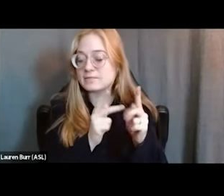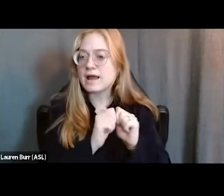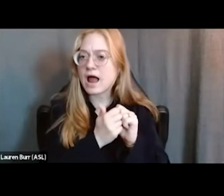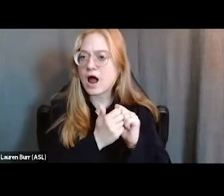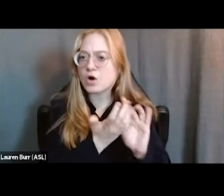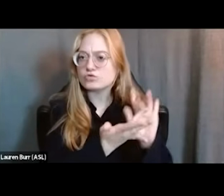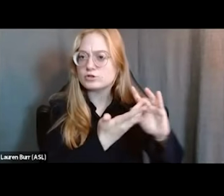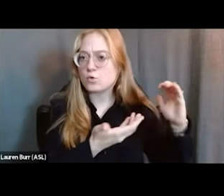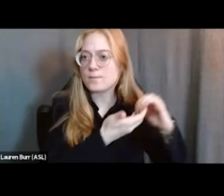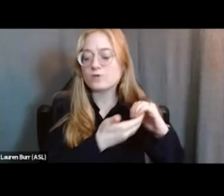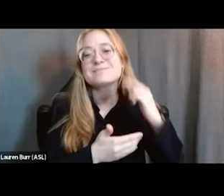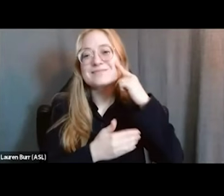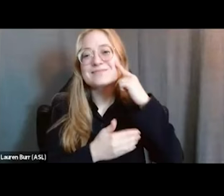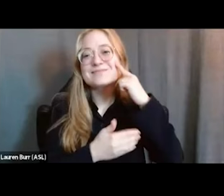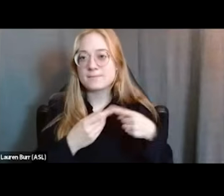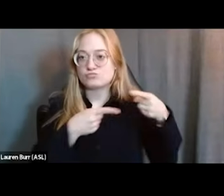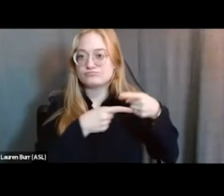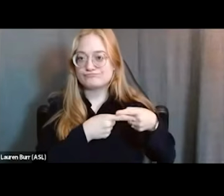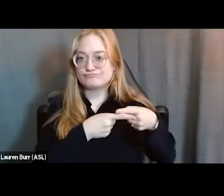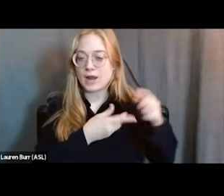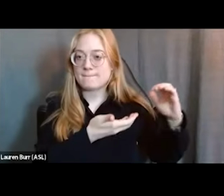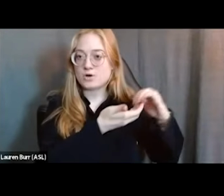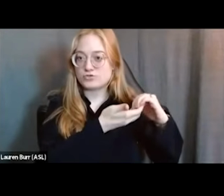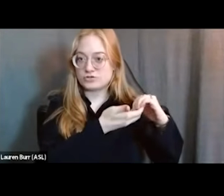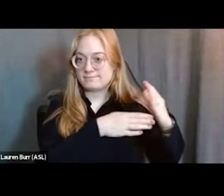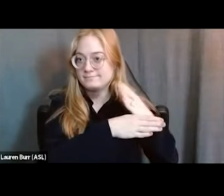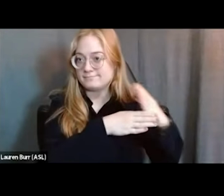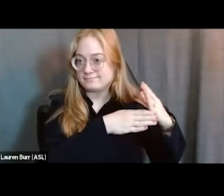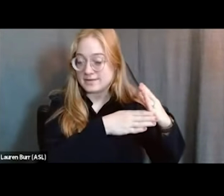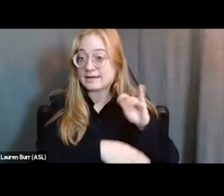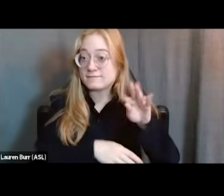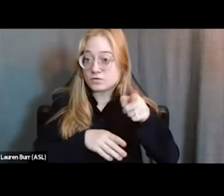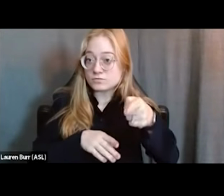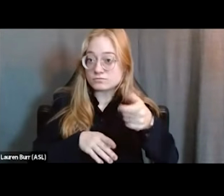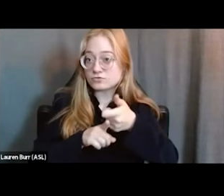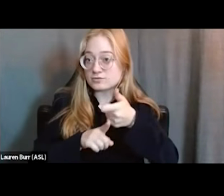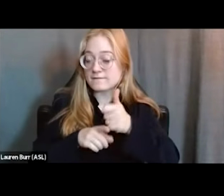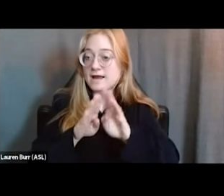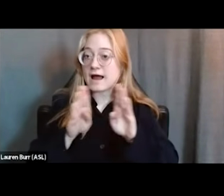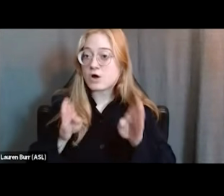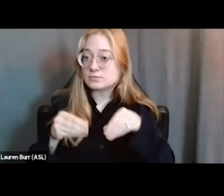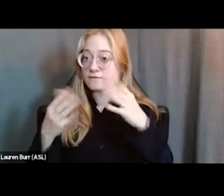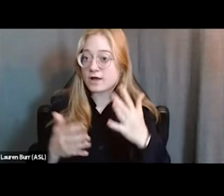So when we're thinking of cross-sector partnerships, if you are a housing provider or a shelter provider, you can reach out to your local